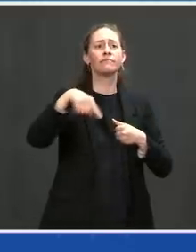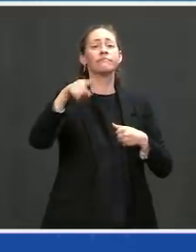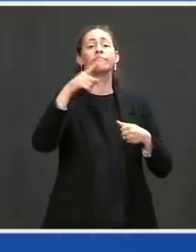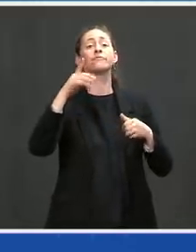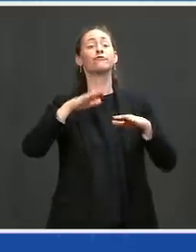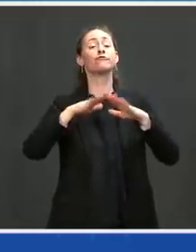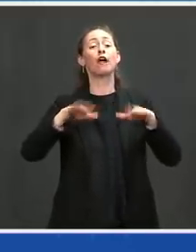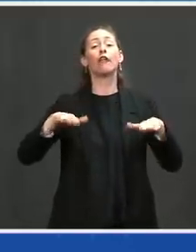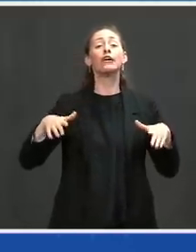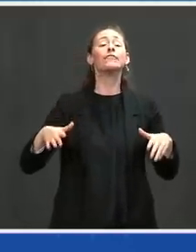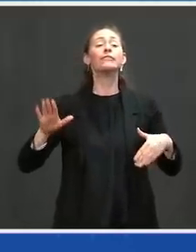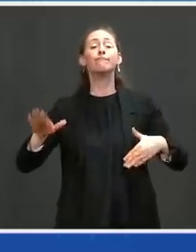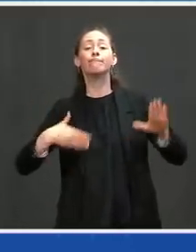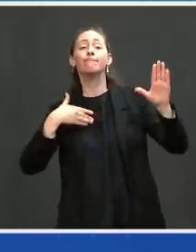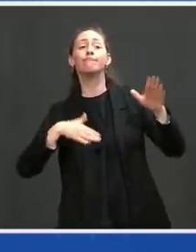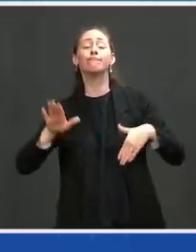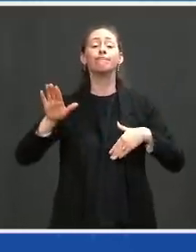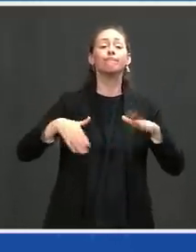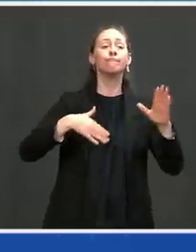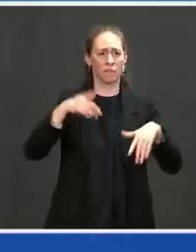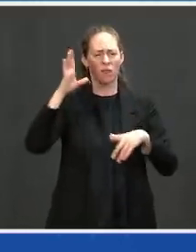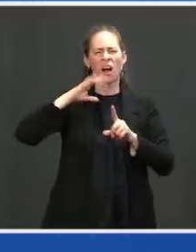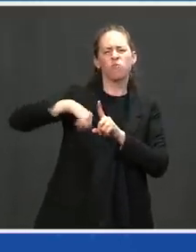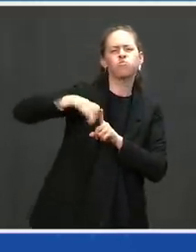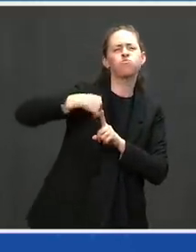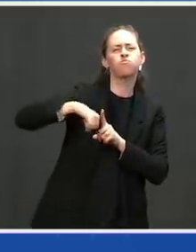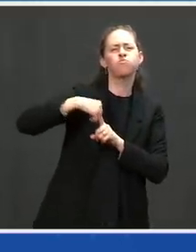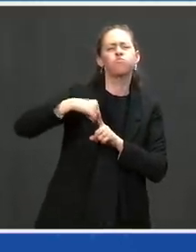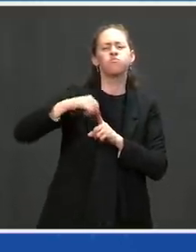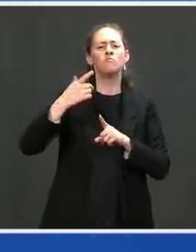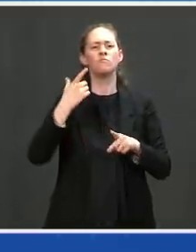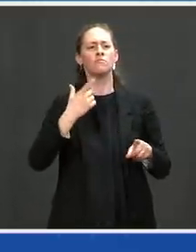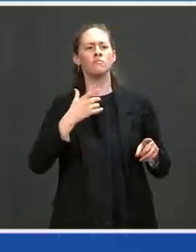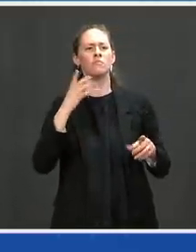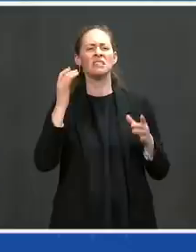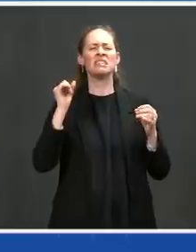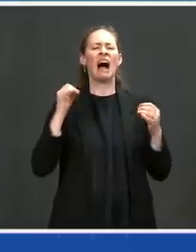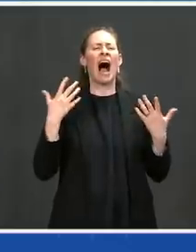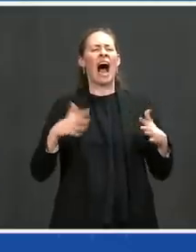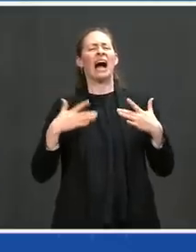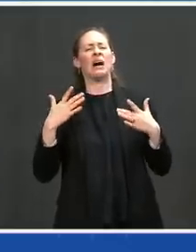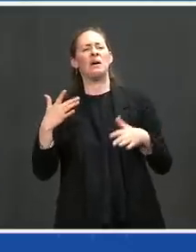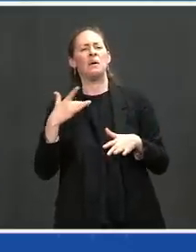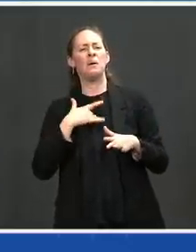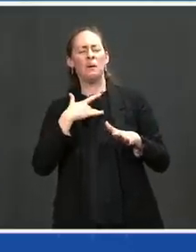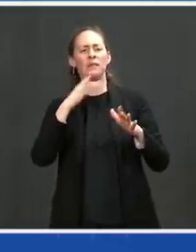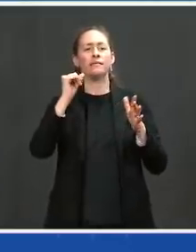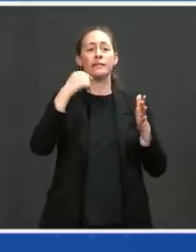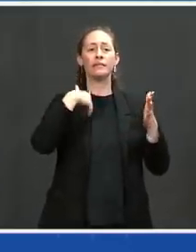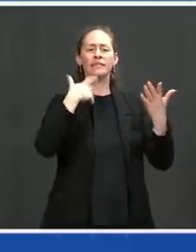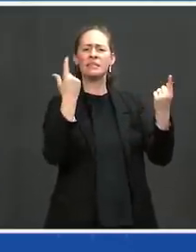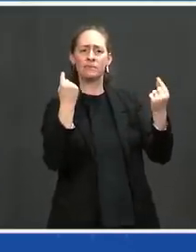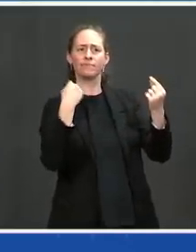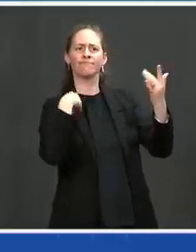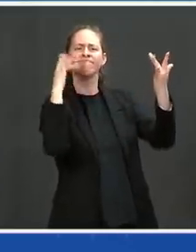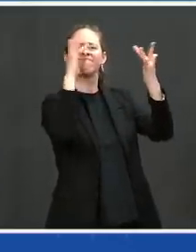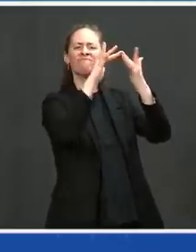Well, what I was able to do is not give money to the head of state, because so many are corrupt, but I was able to say,